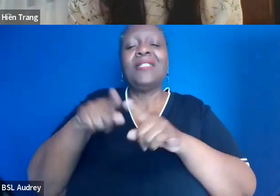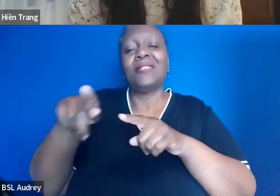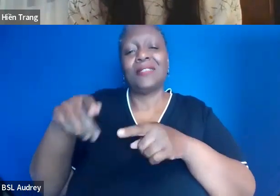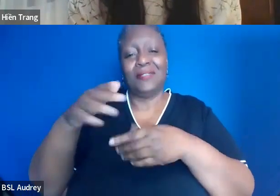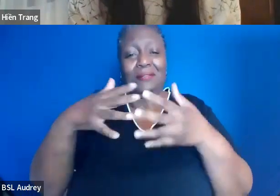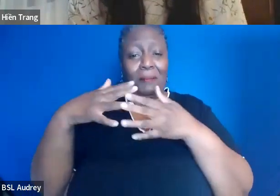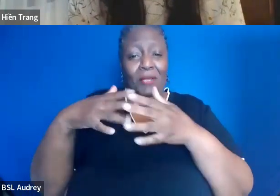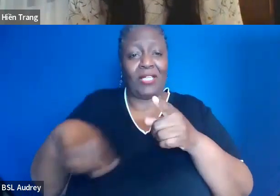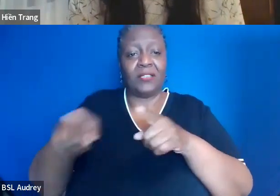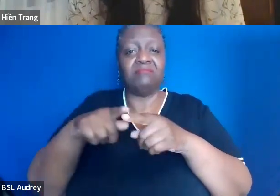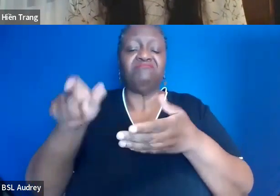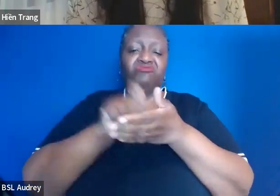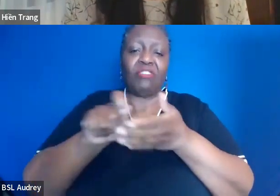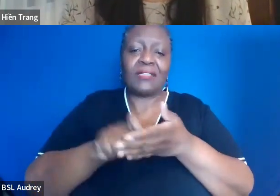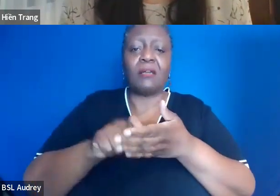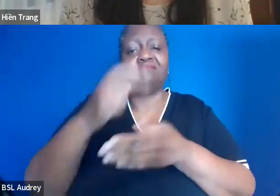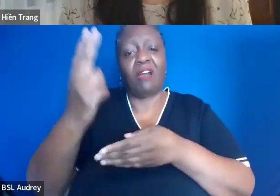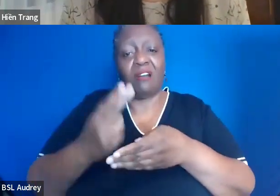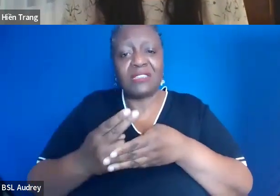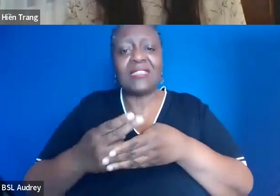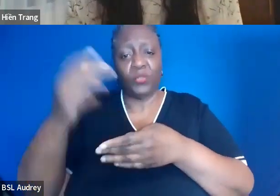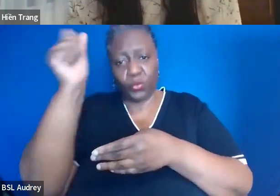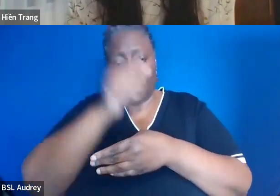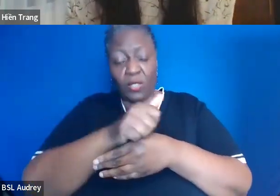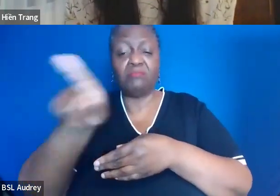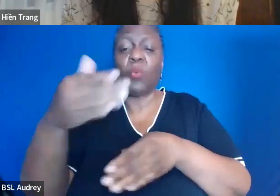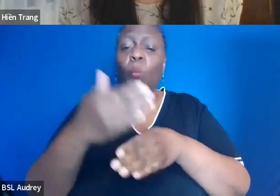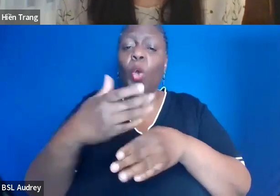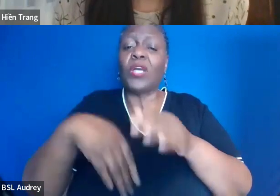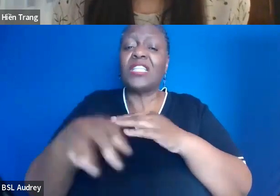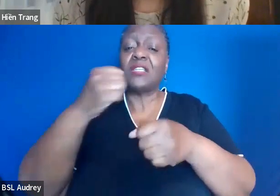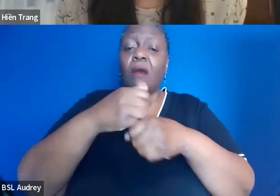artist and scholar her works have appeared in the Guardian and Huffington Post. Hồ Xuân Hương,